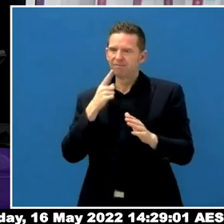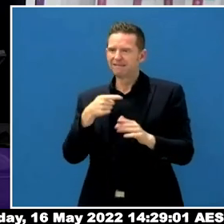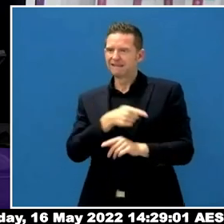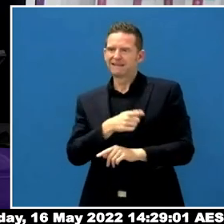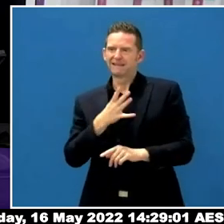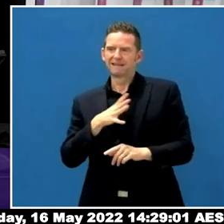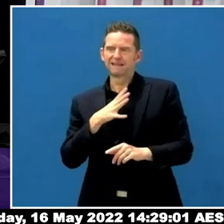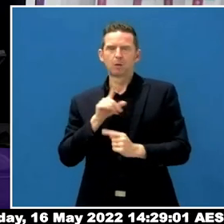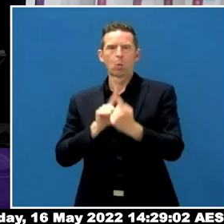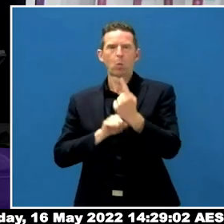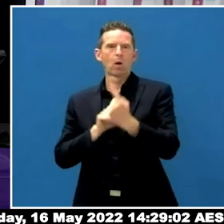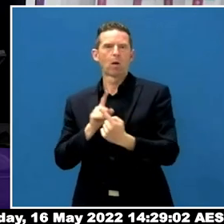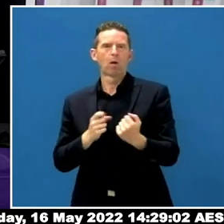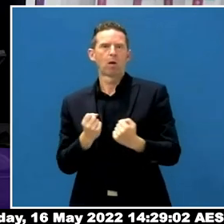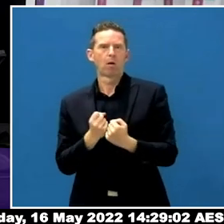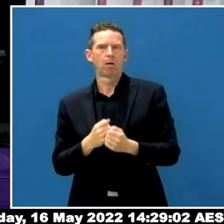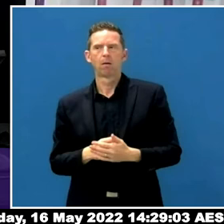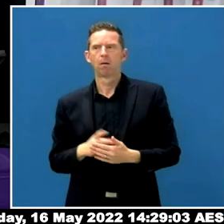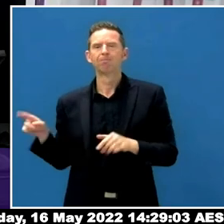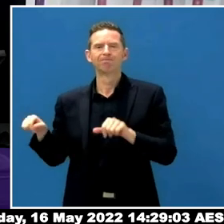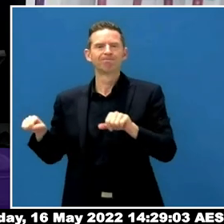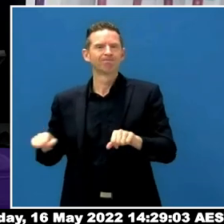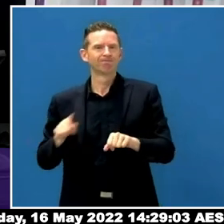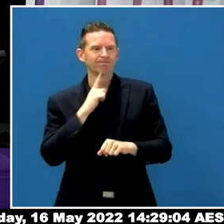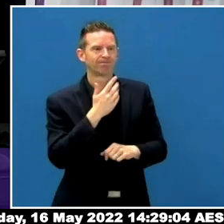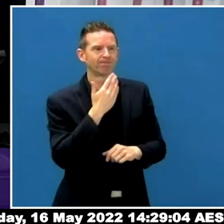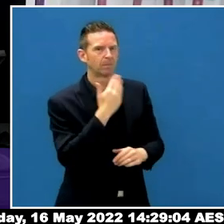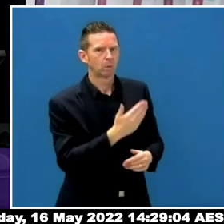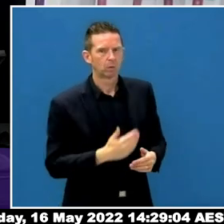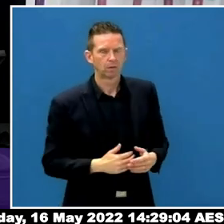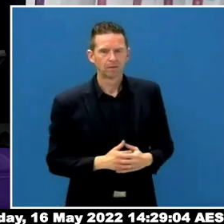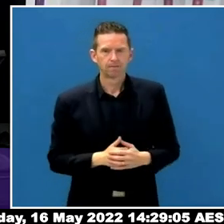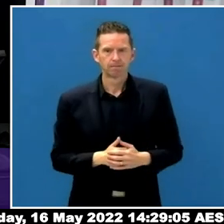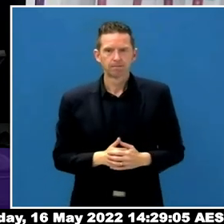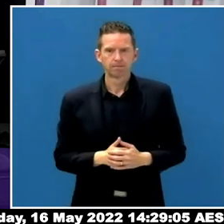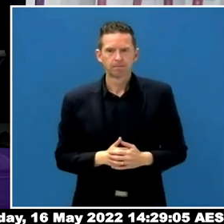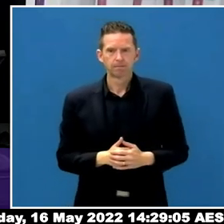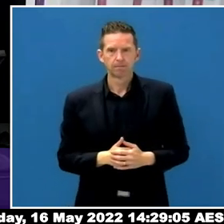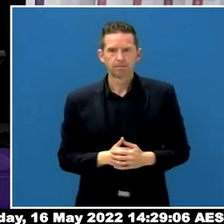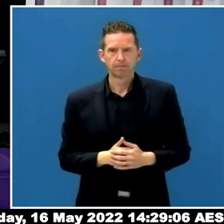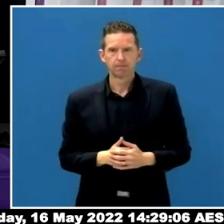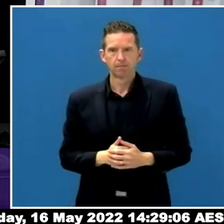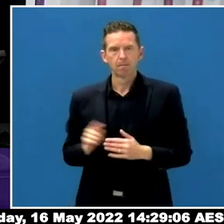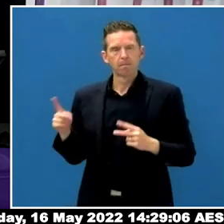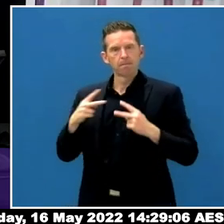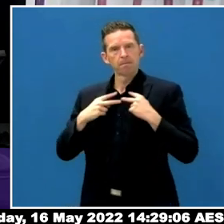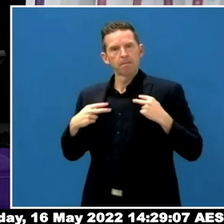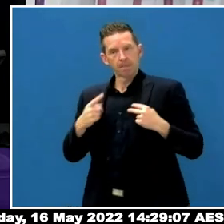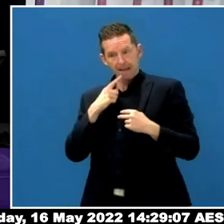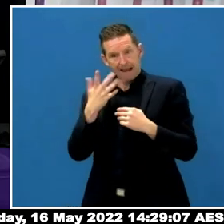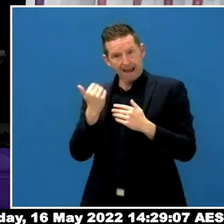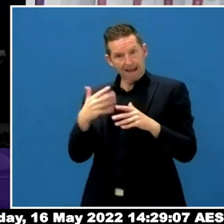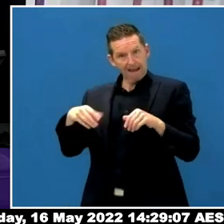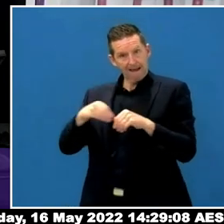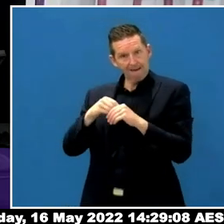Thank you. MR FOGARTY: And that material, did it include any incident reports, to your knowledge? LILLY: Not - I don't know.